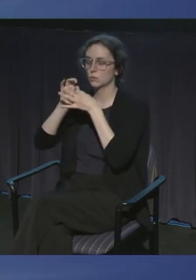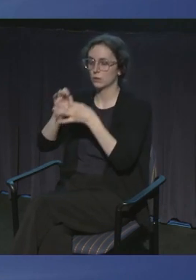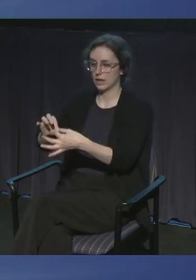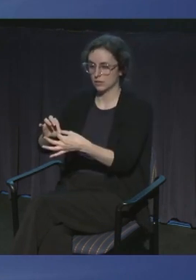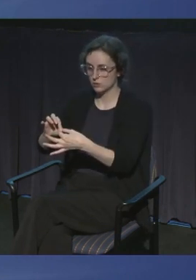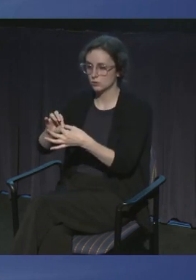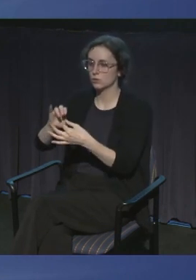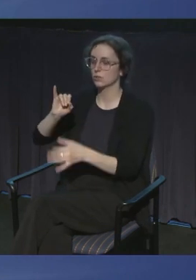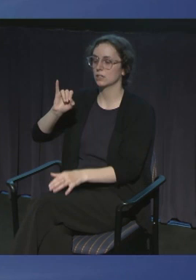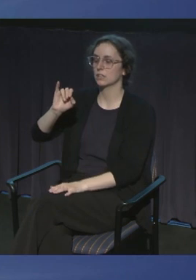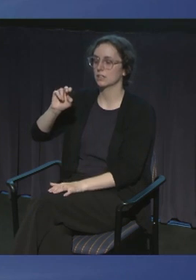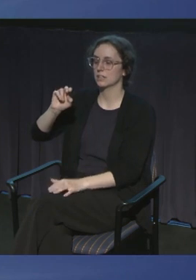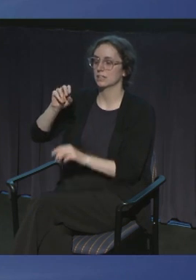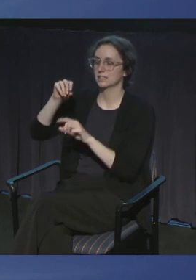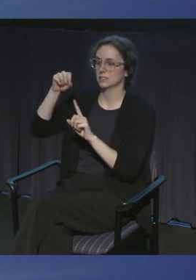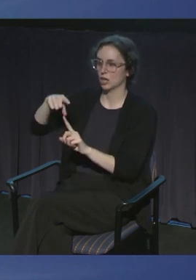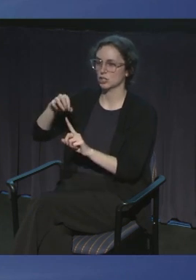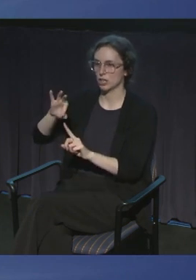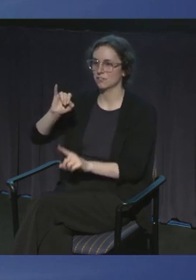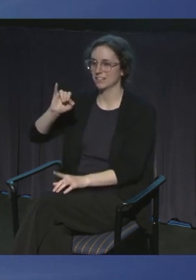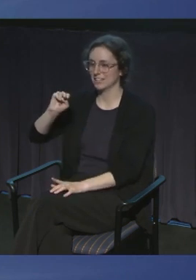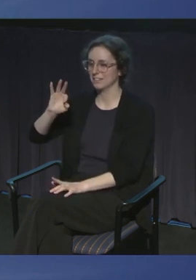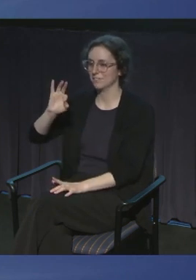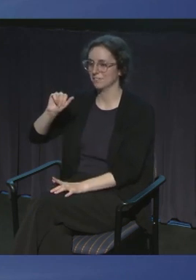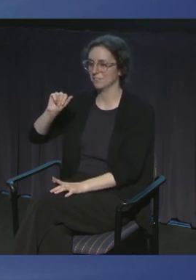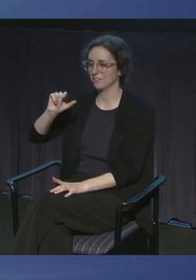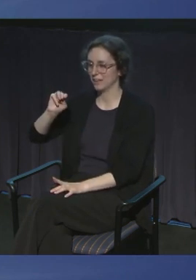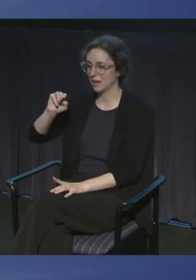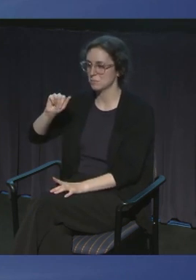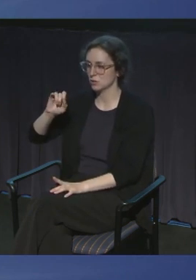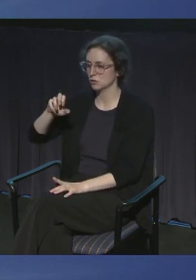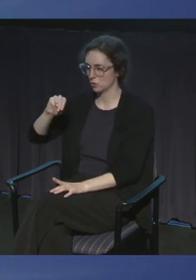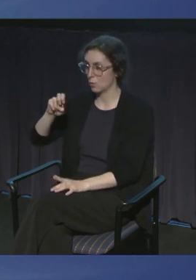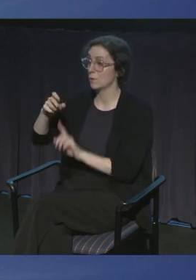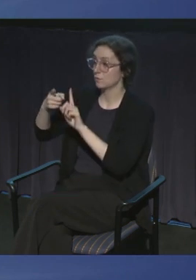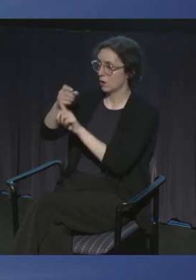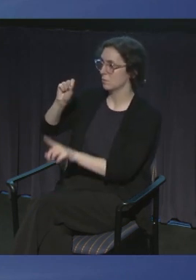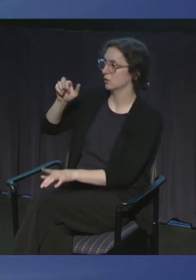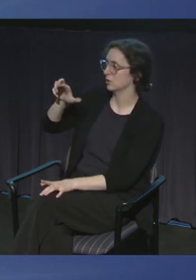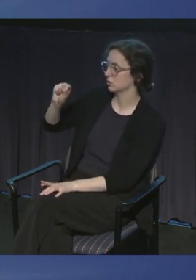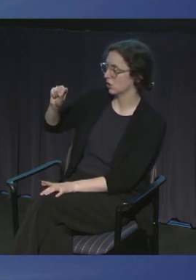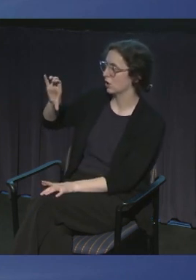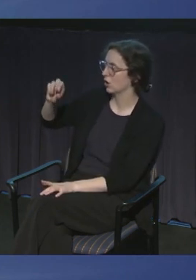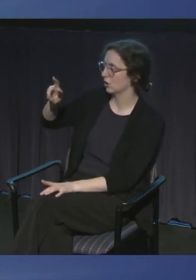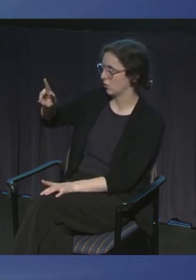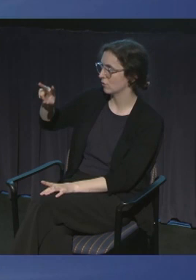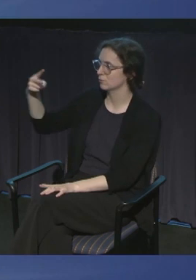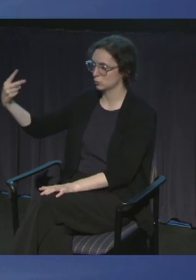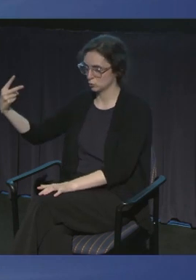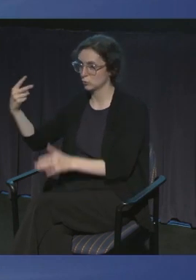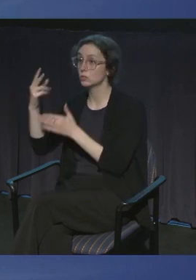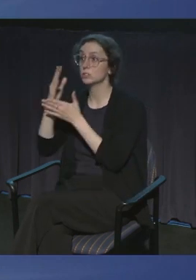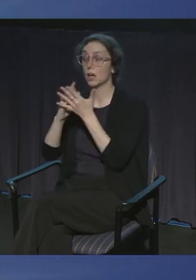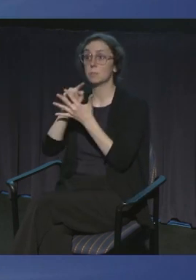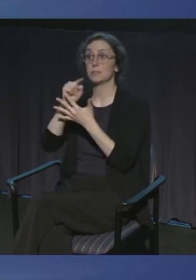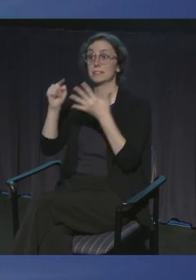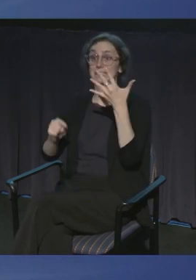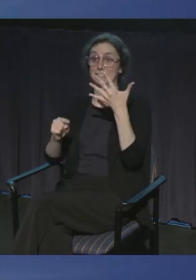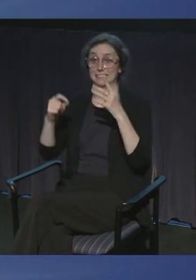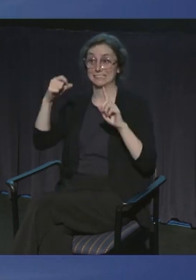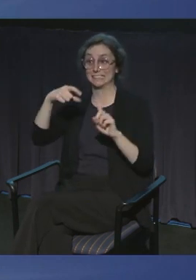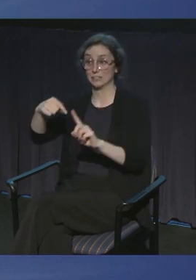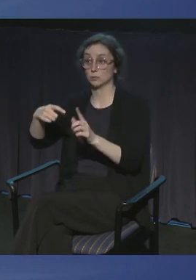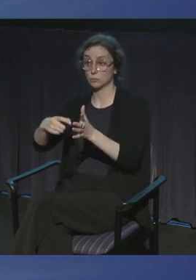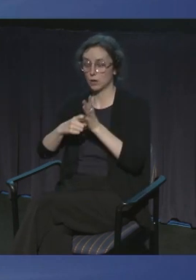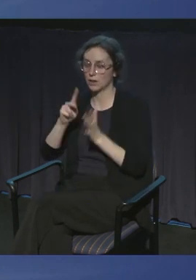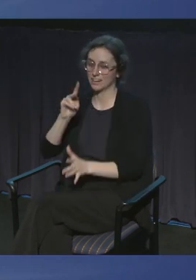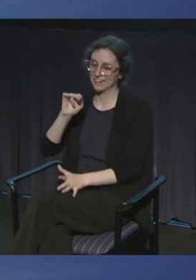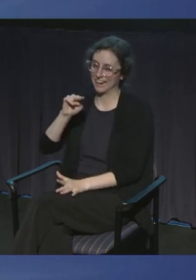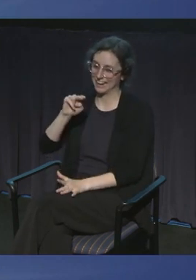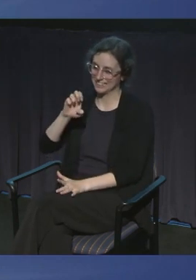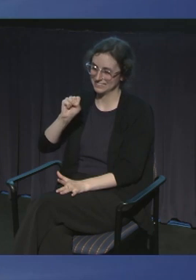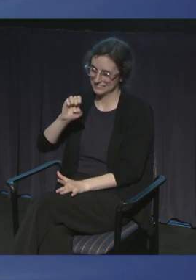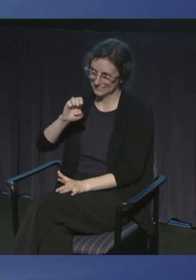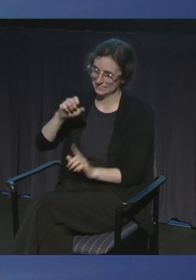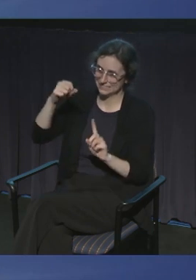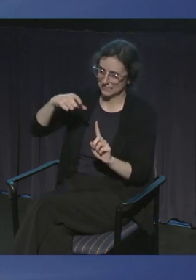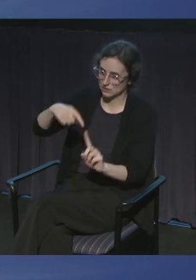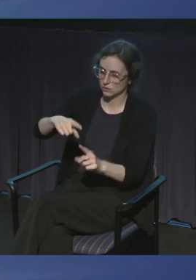INFLAMMAZONE BY S ARS-COVID-2.